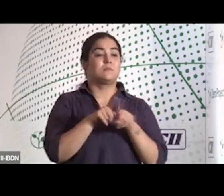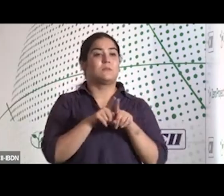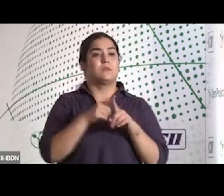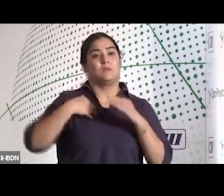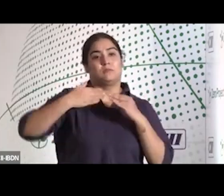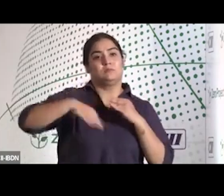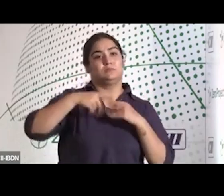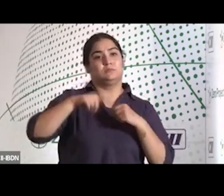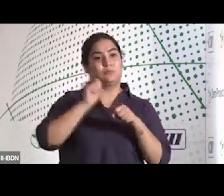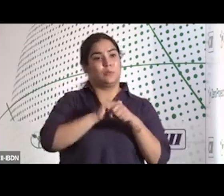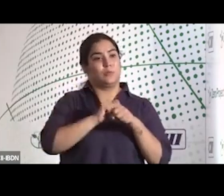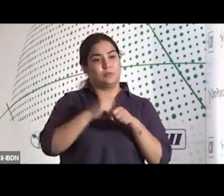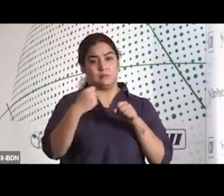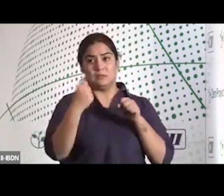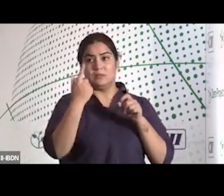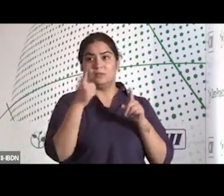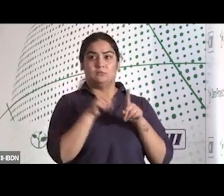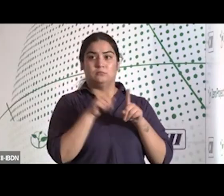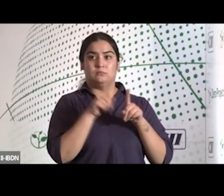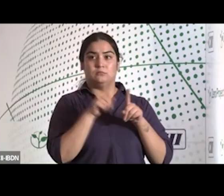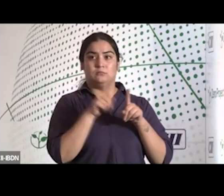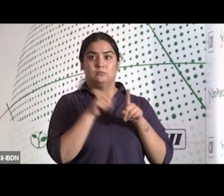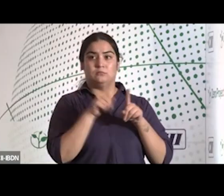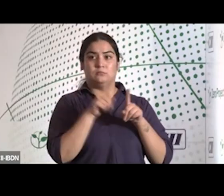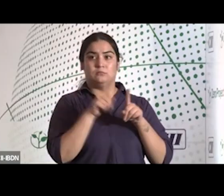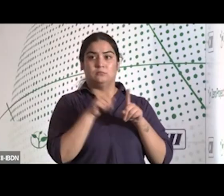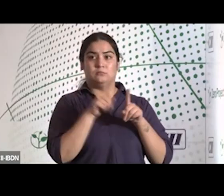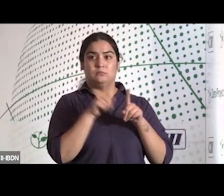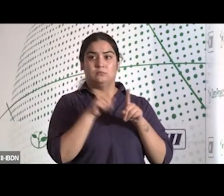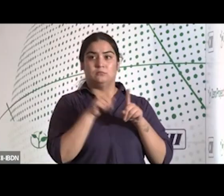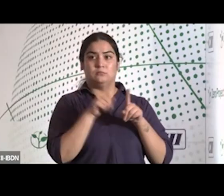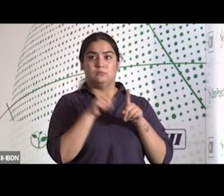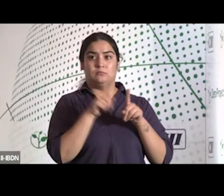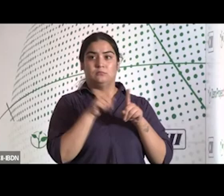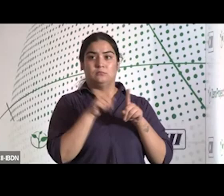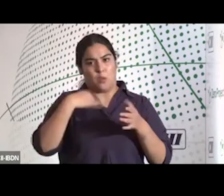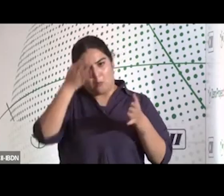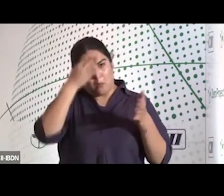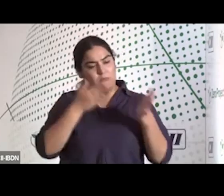As many of those we know who and the